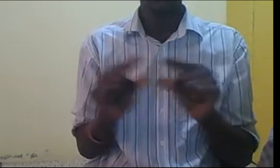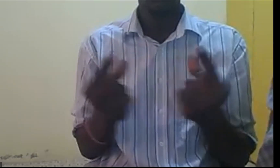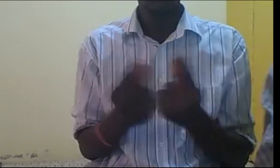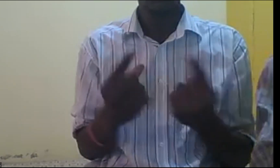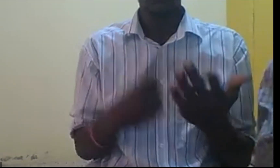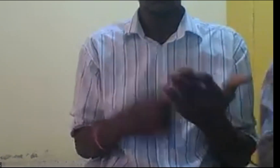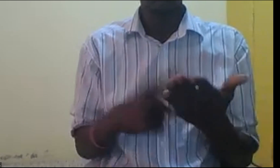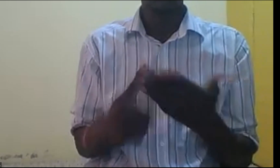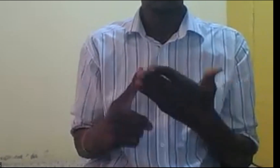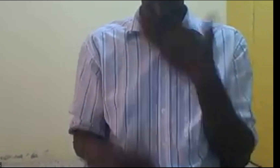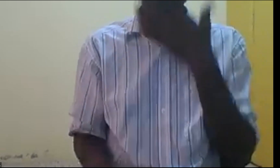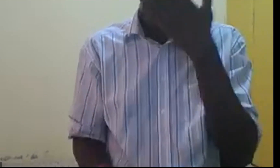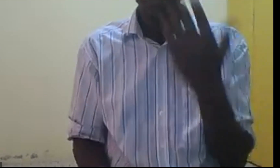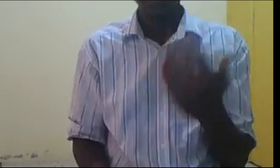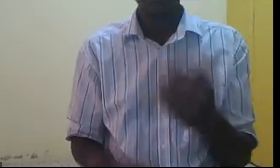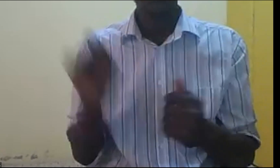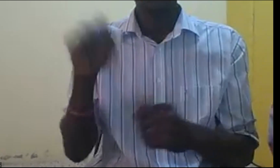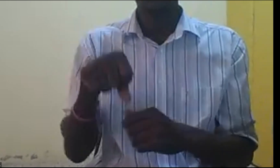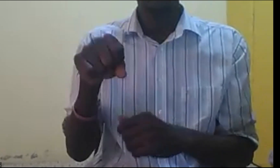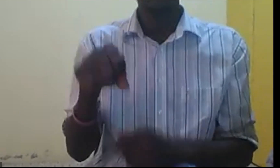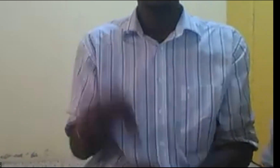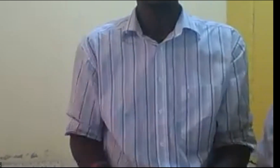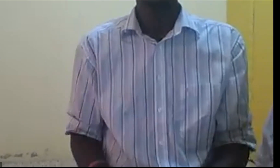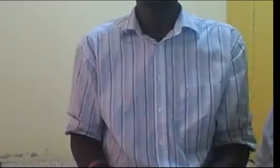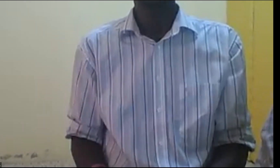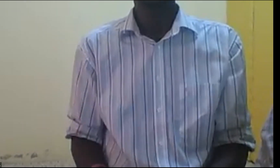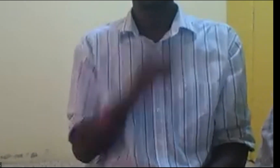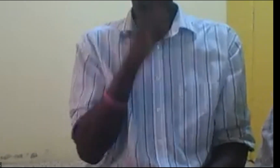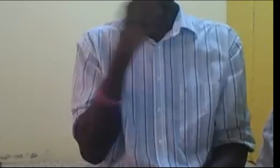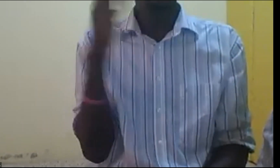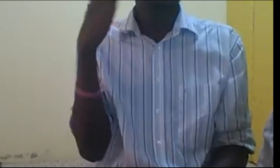Yes, please. That's okay. Don't worry. Please go ahead.